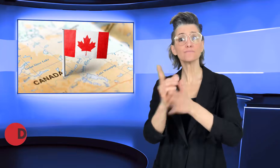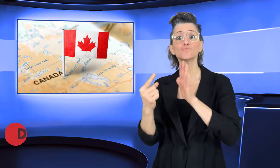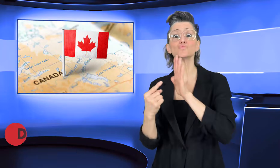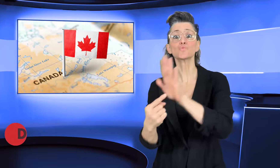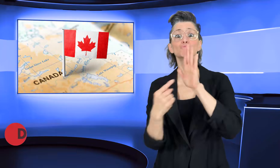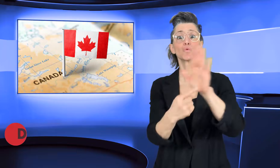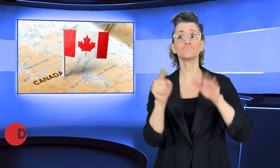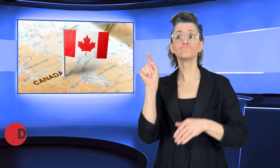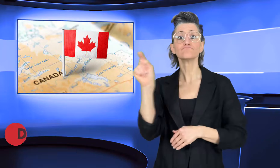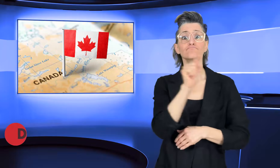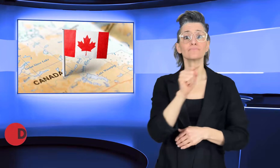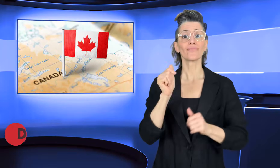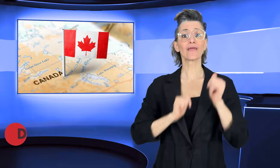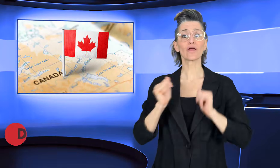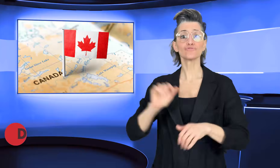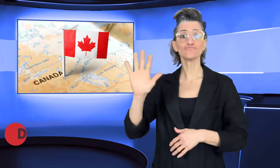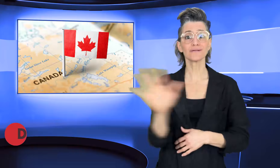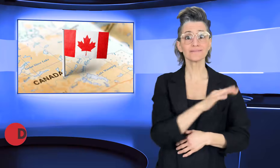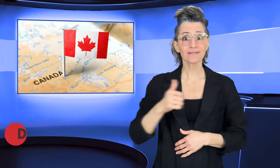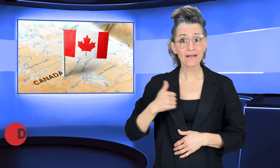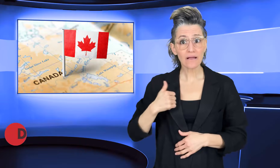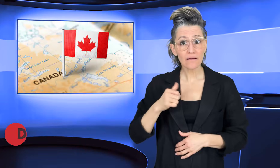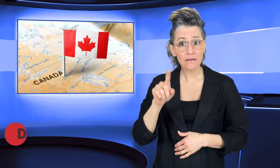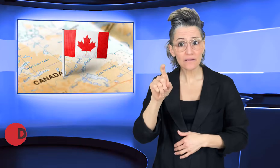theaters across Canada?